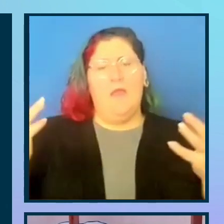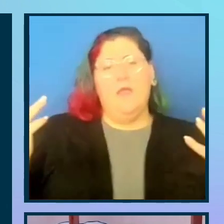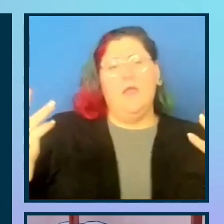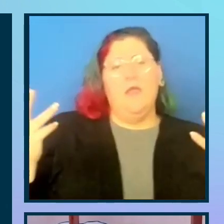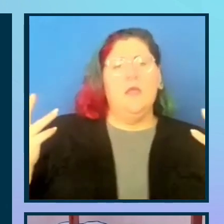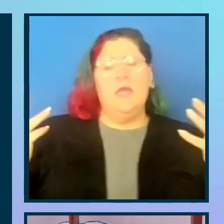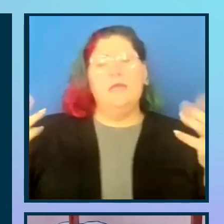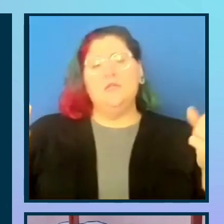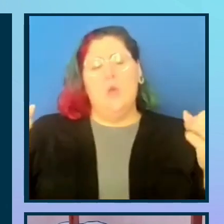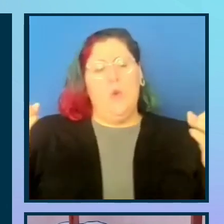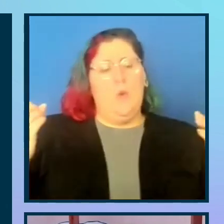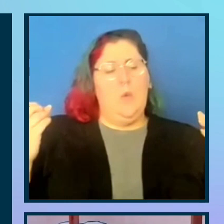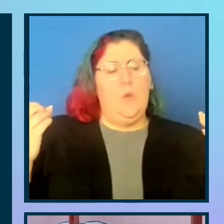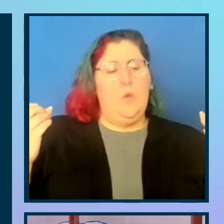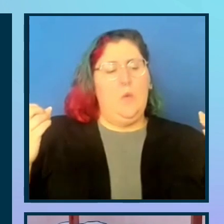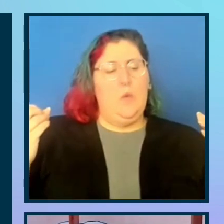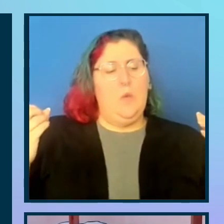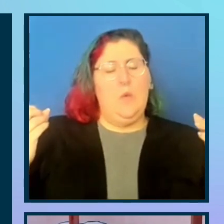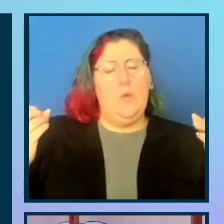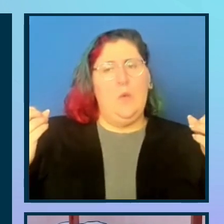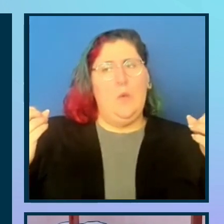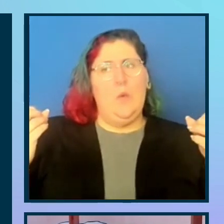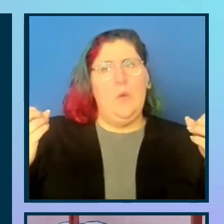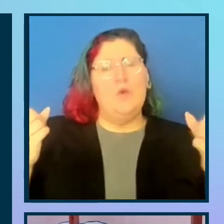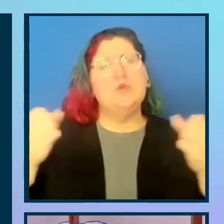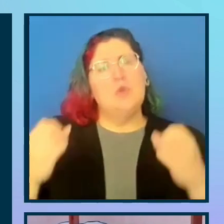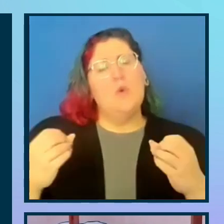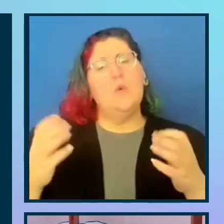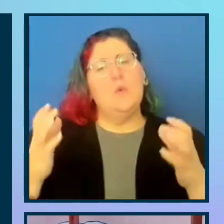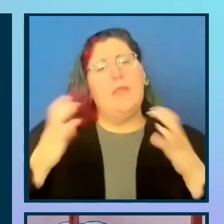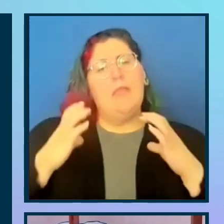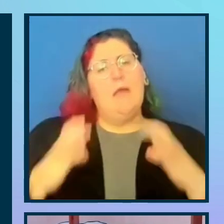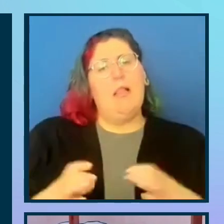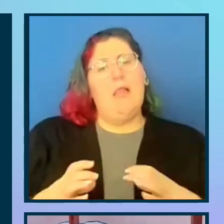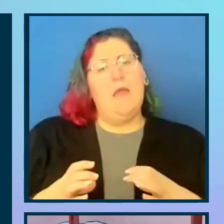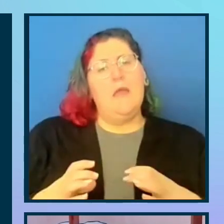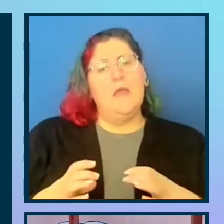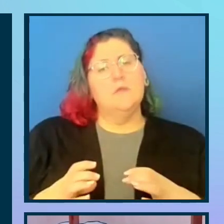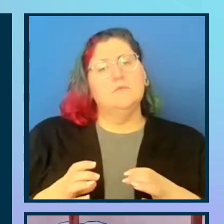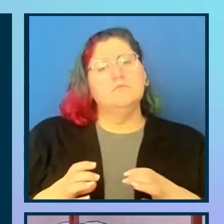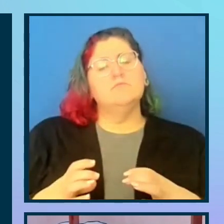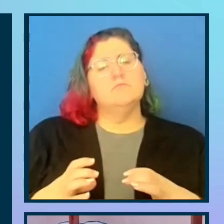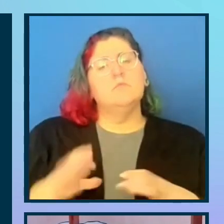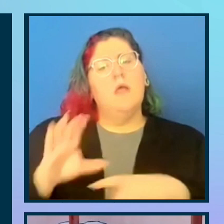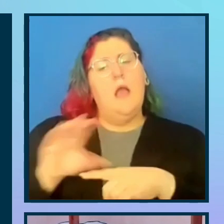So the client wanted to teach their development teams to learn to fish for themselves,